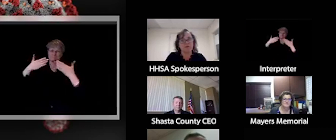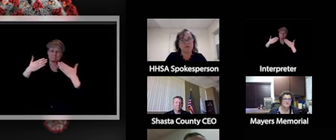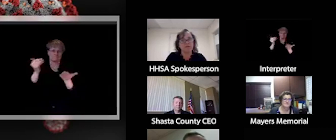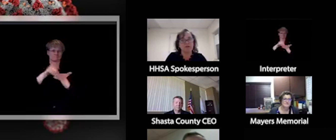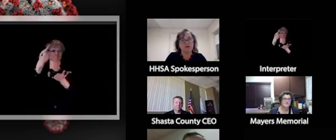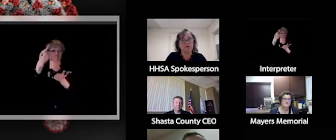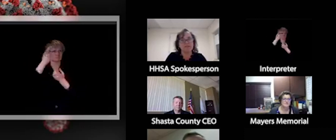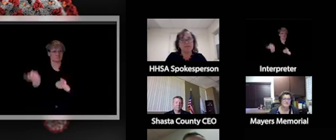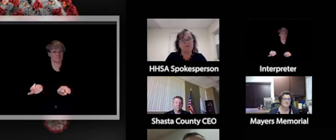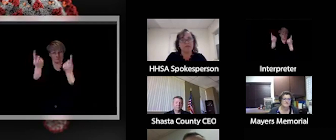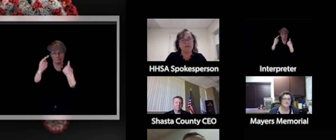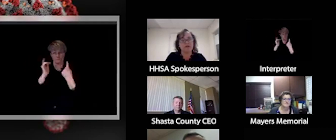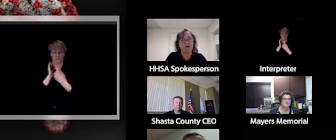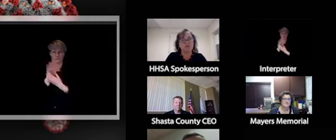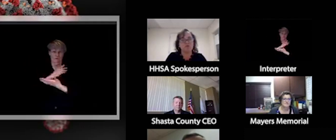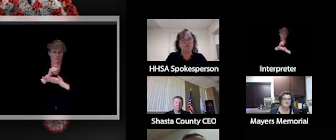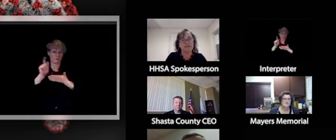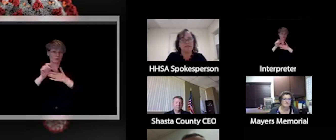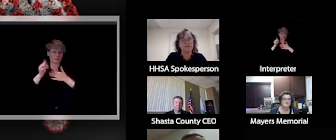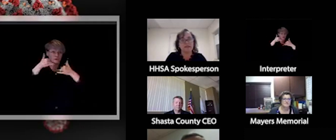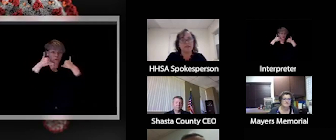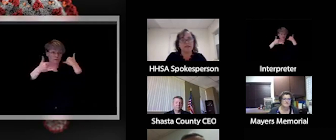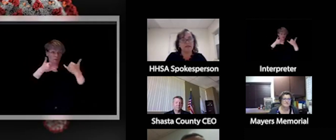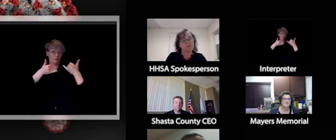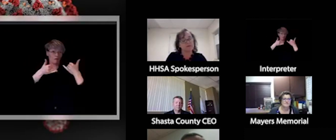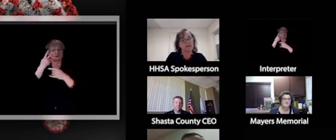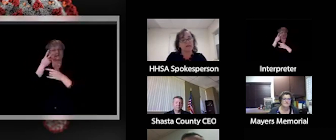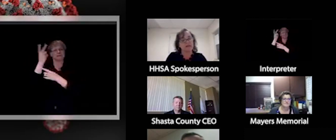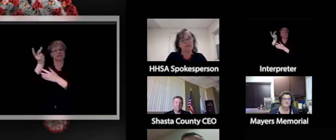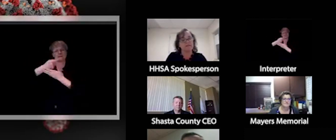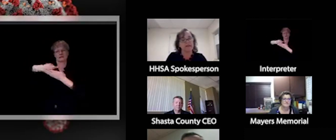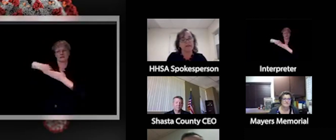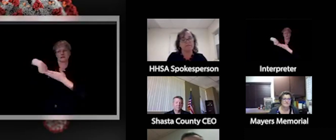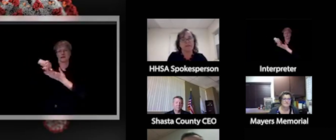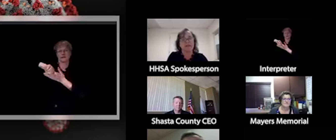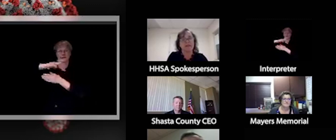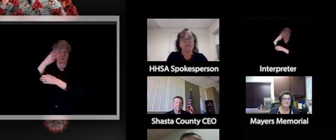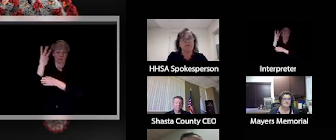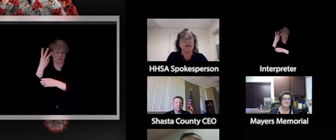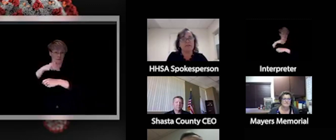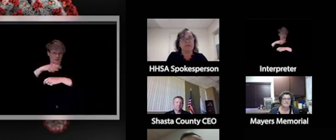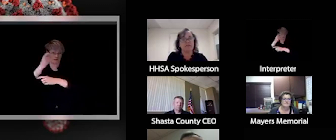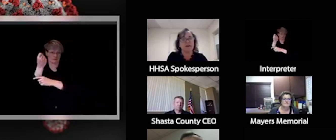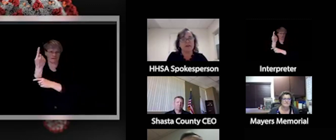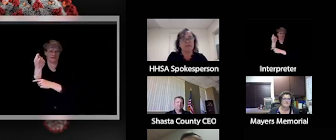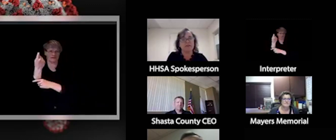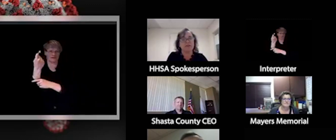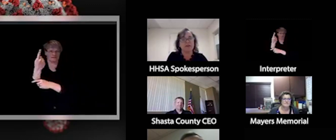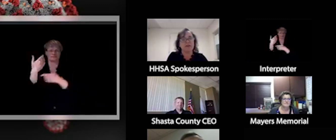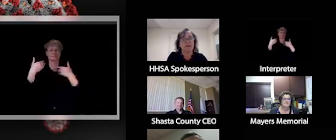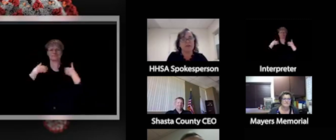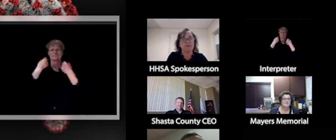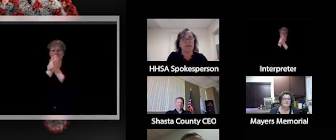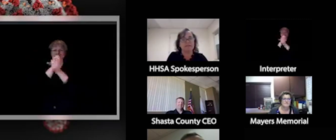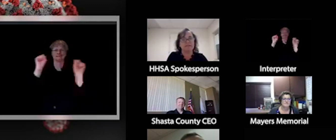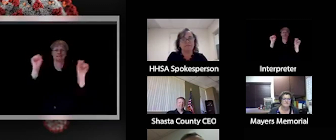for our weekly call. We’ll see you again on next Wednesday at 11 a.m. Everyone have a safe and healthy holiday weekend.